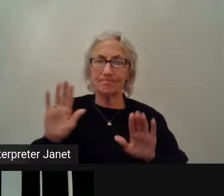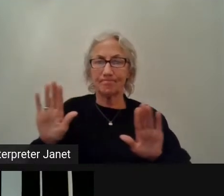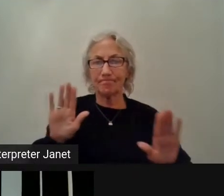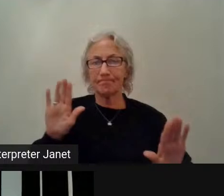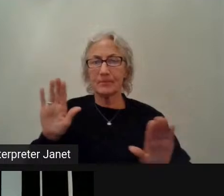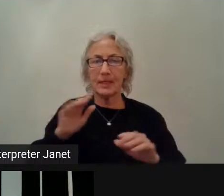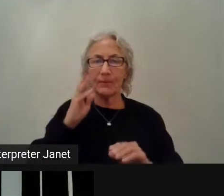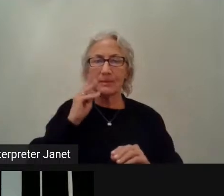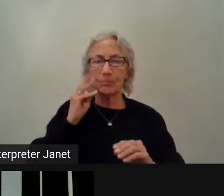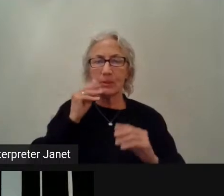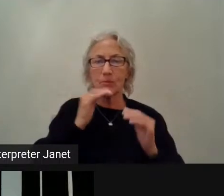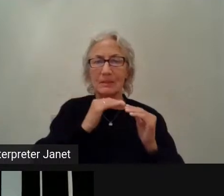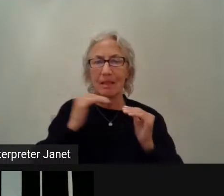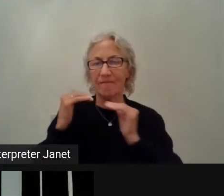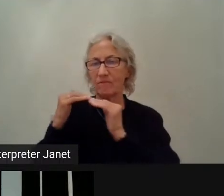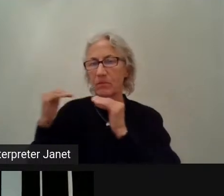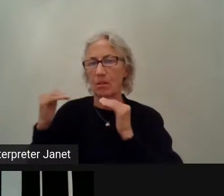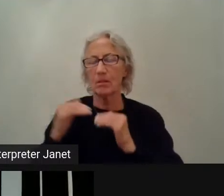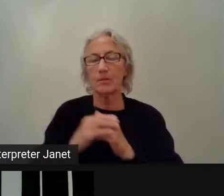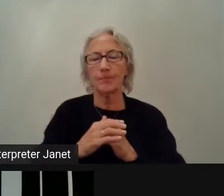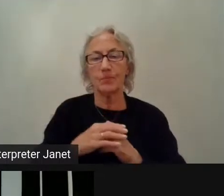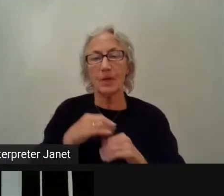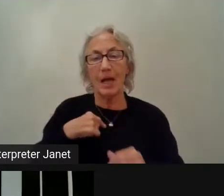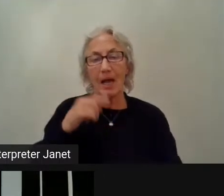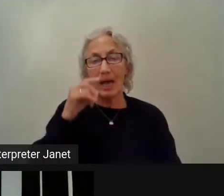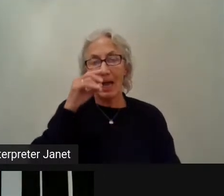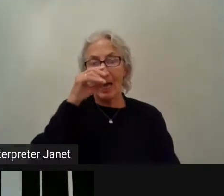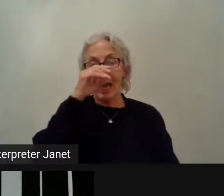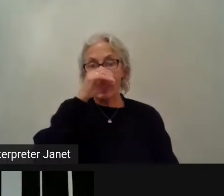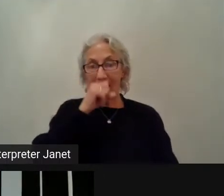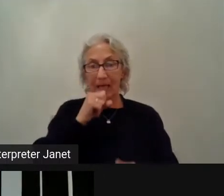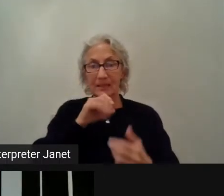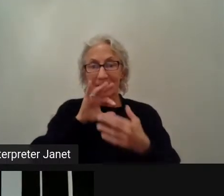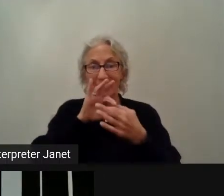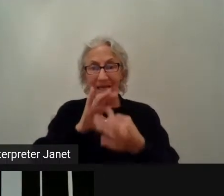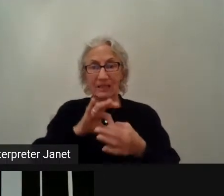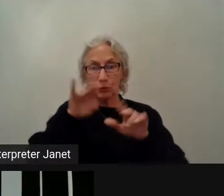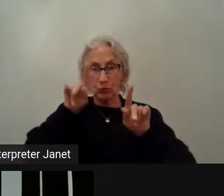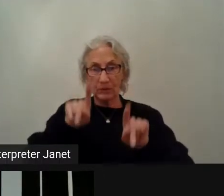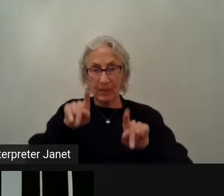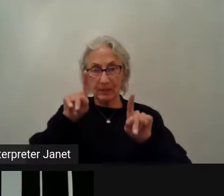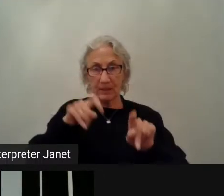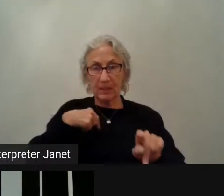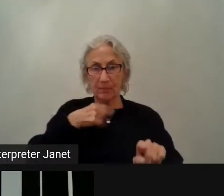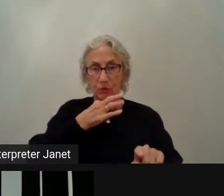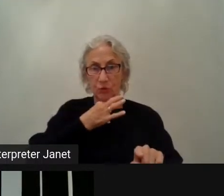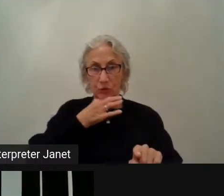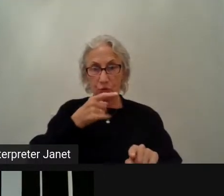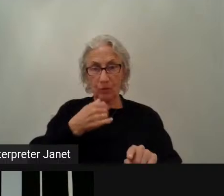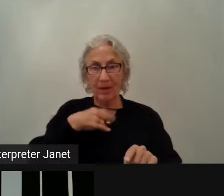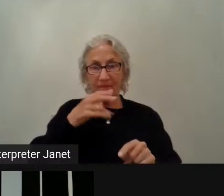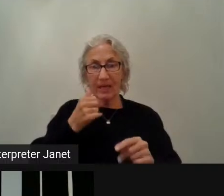really well and went for that strategy all the way through. So it is a big difference in their experience level as well.